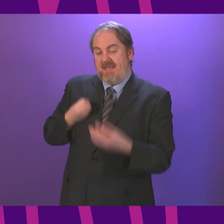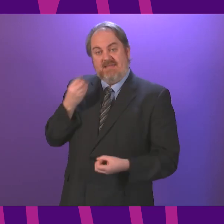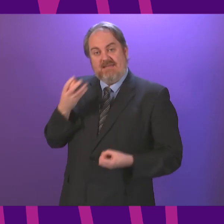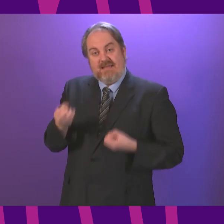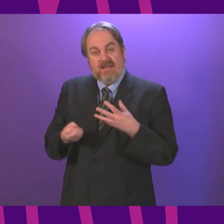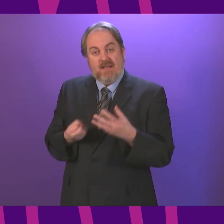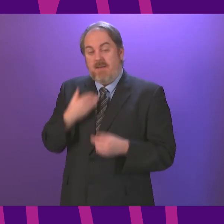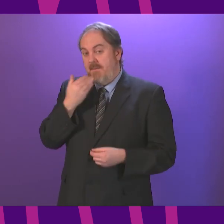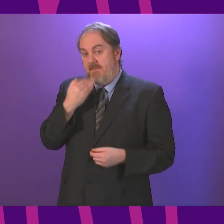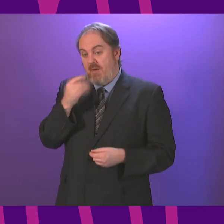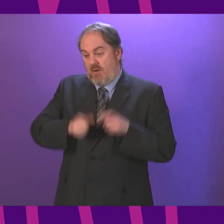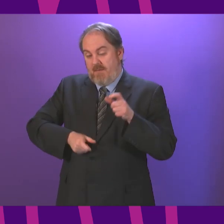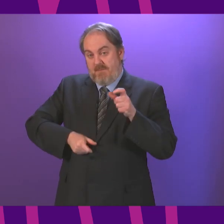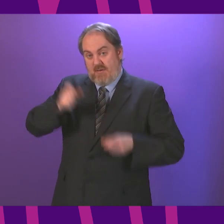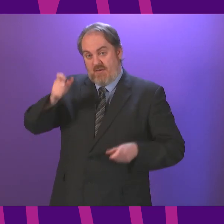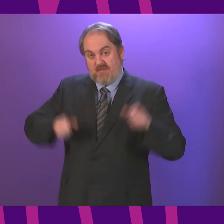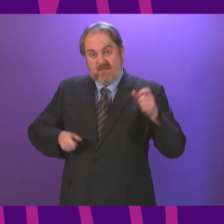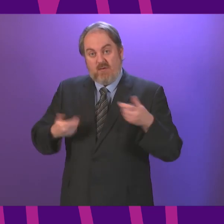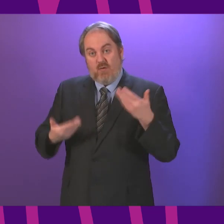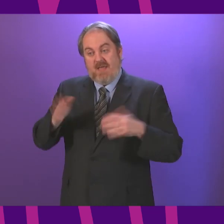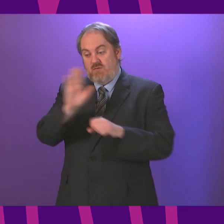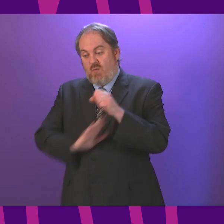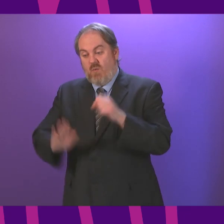per head of any of the nations in the United Kingdom, and we have the highest number of